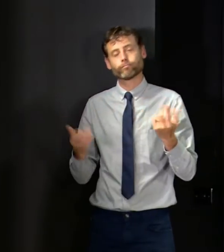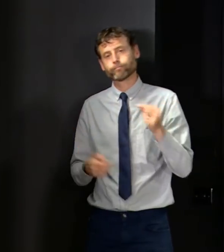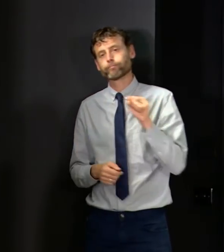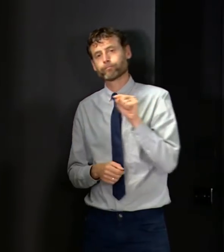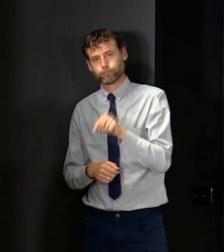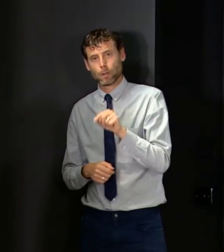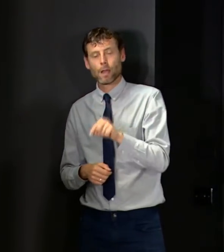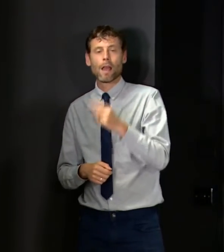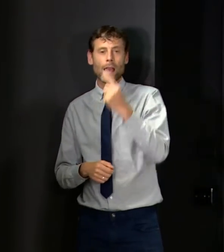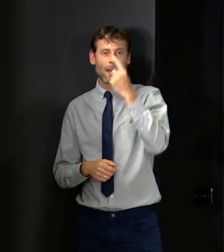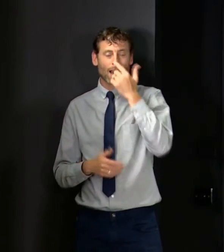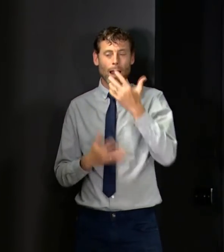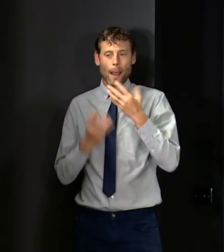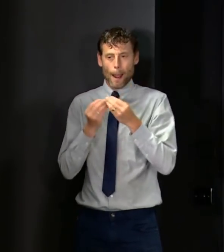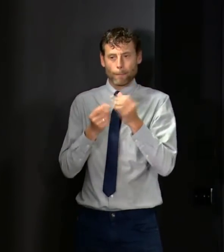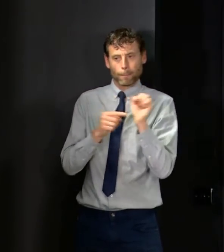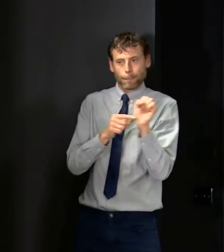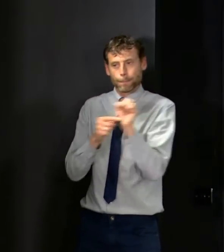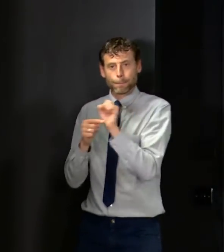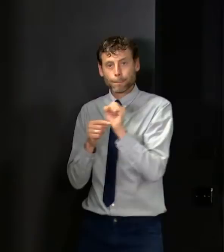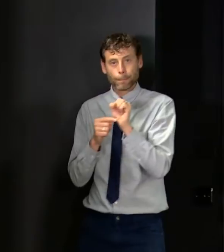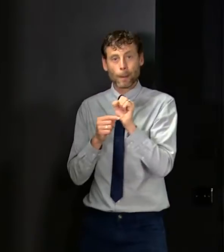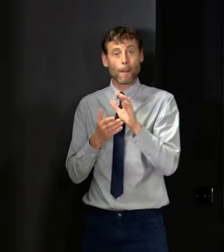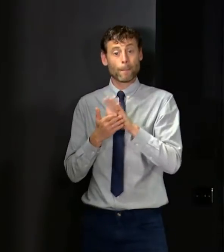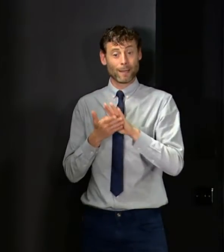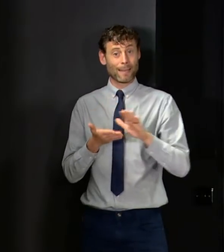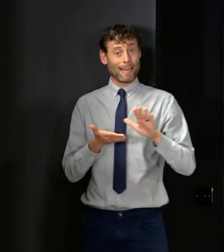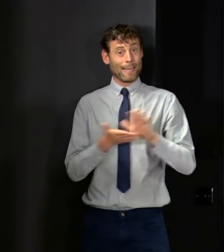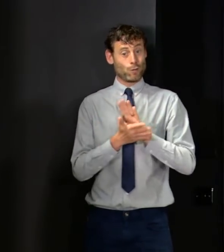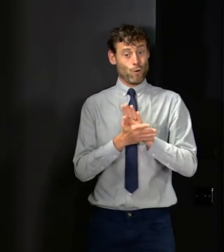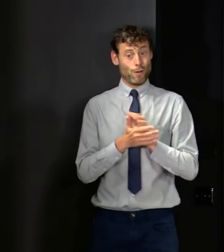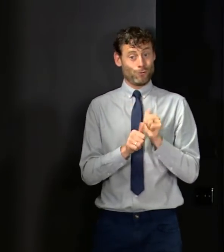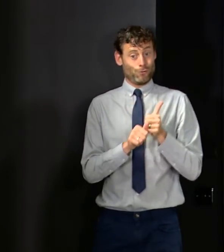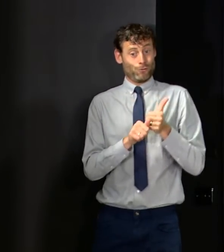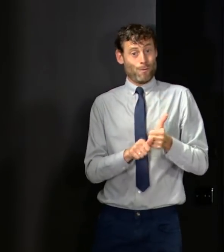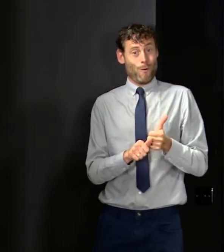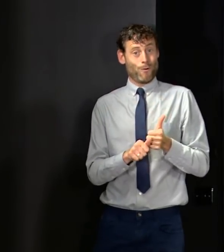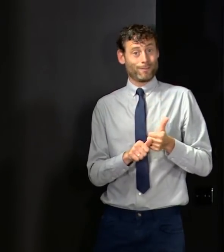a way that is safe, we cannot only make sure that we are supporting the tourism economy,